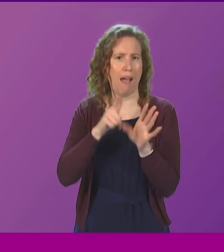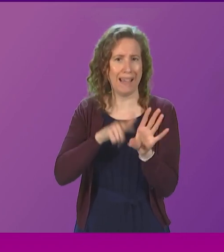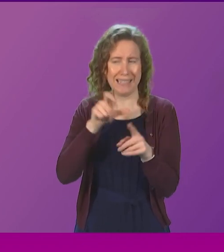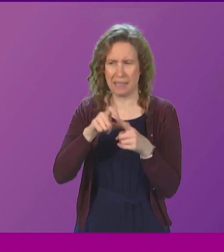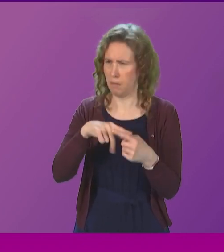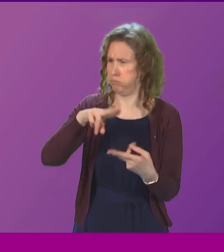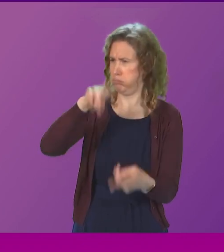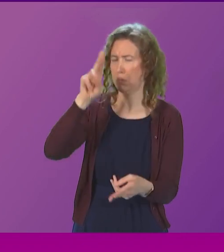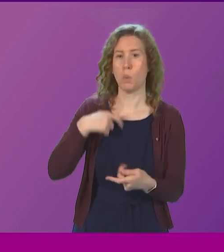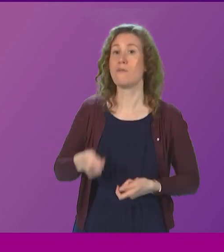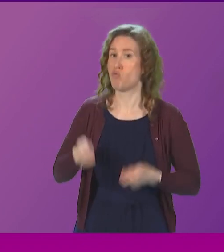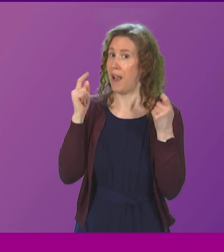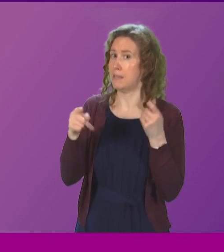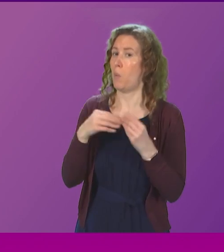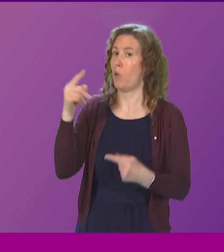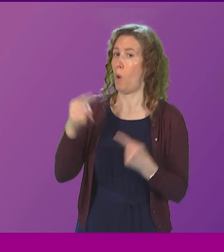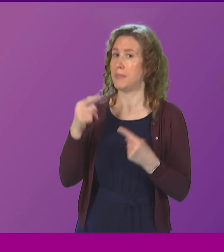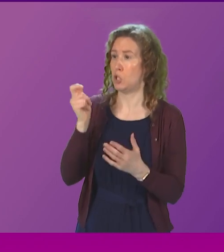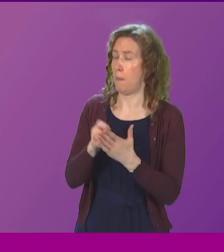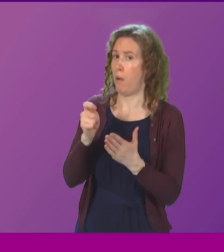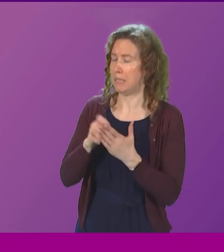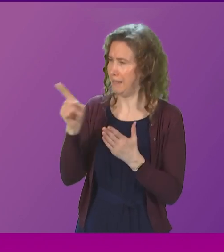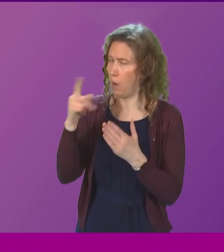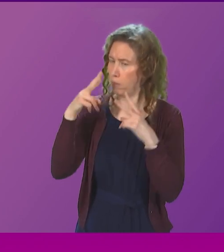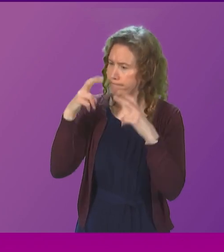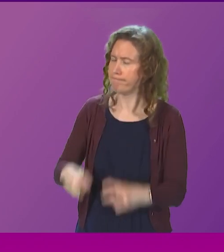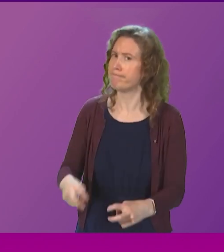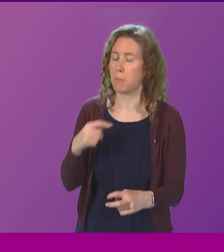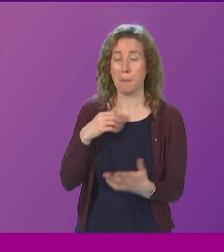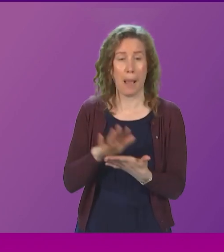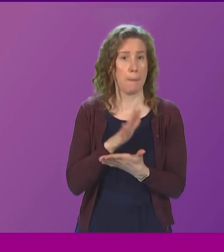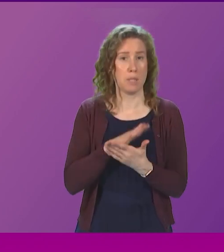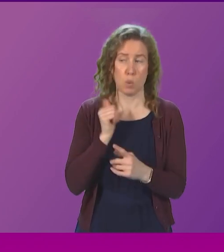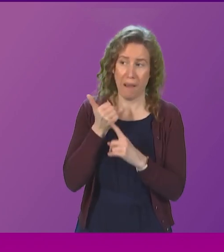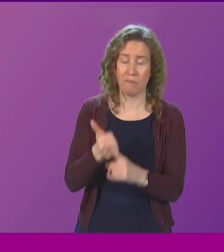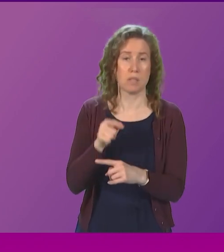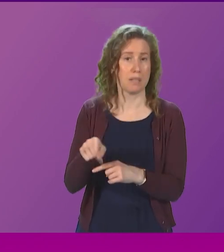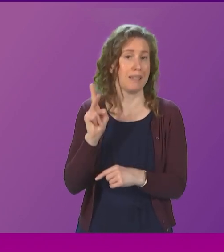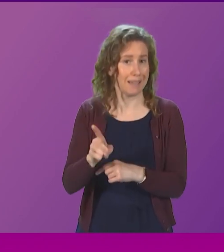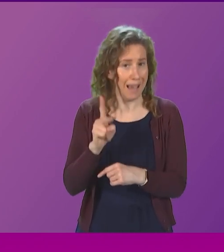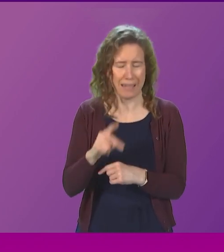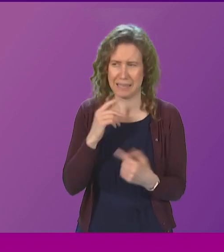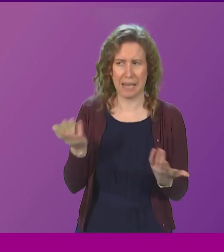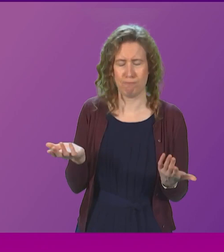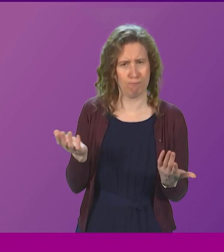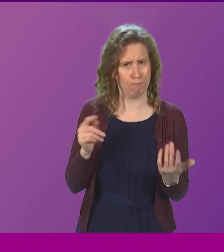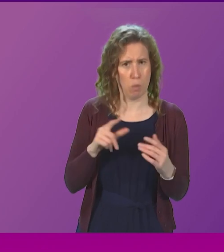Authority as a key issue for investigation. I am happy to re-emphasise those points to the CMA.